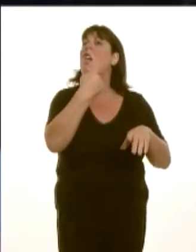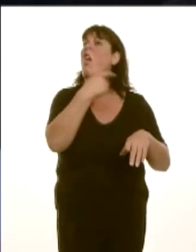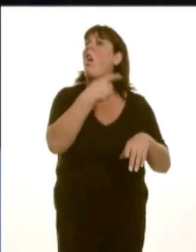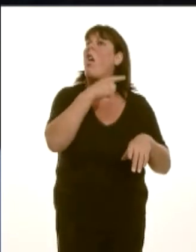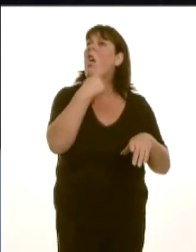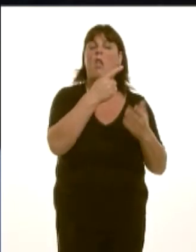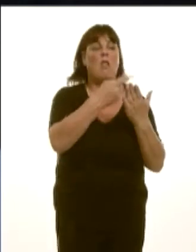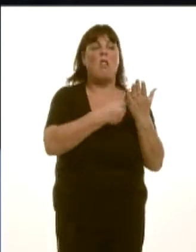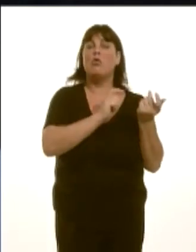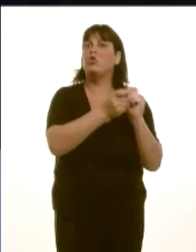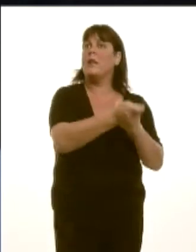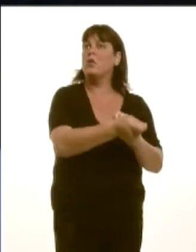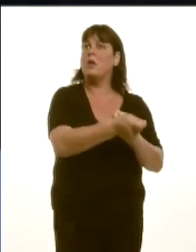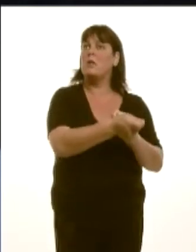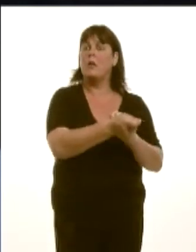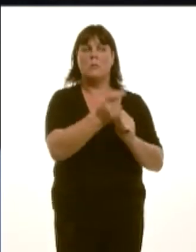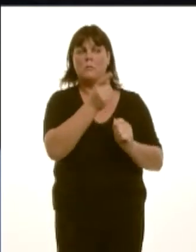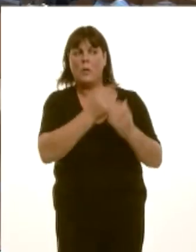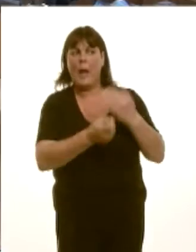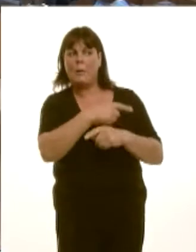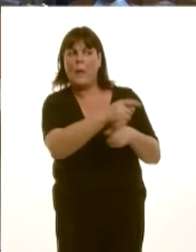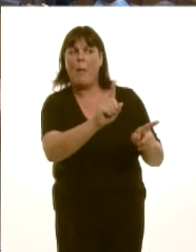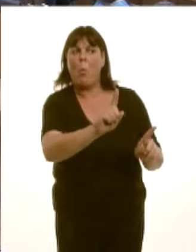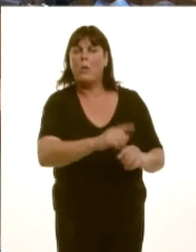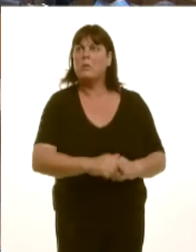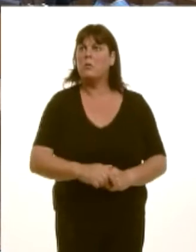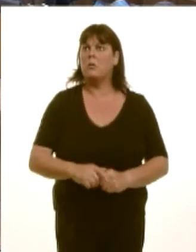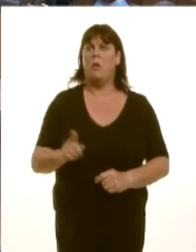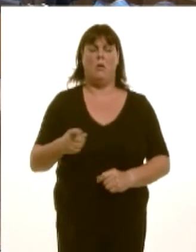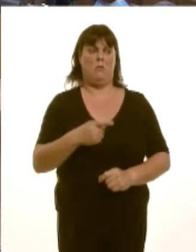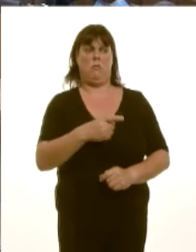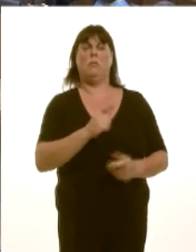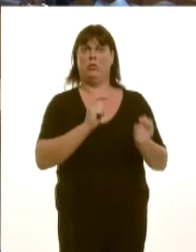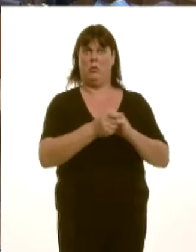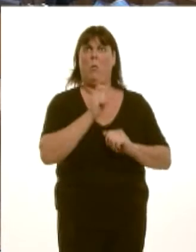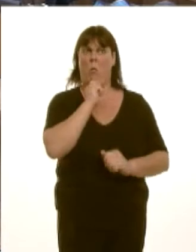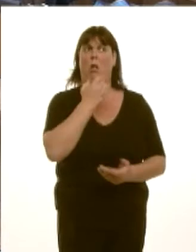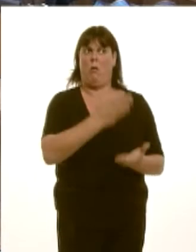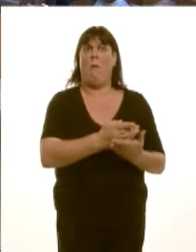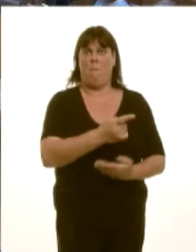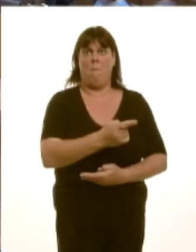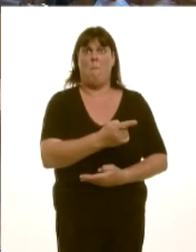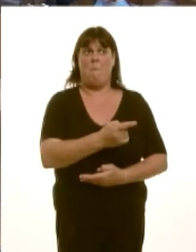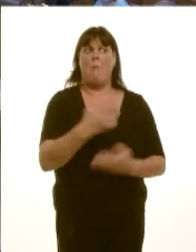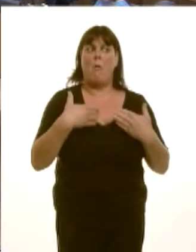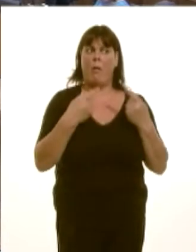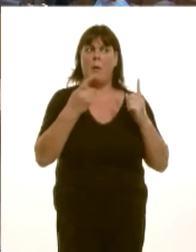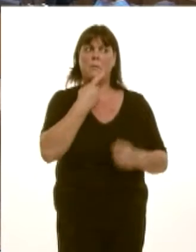on those changes that are exemplified in the report? Carwyn Jones: It will be expected to deliver; the Minister for health has made that clear to it.